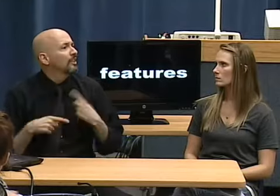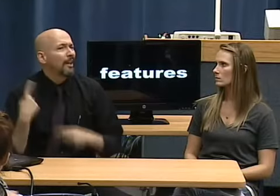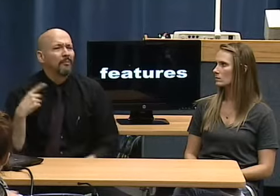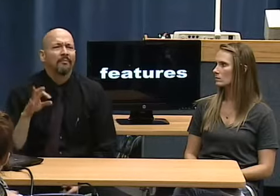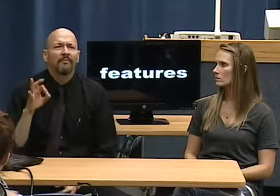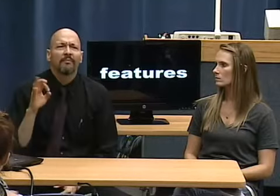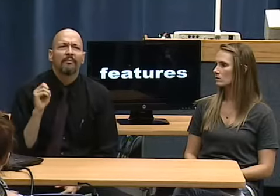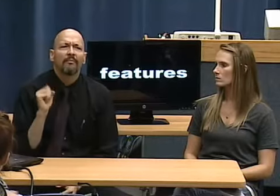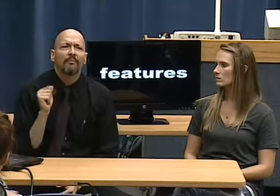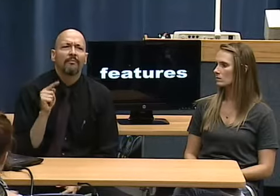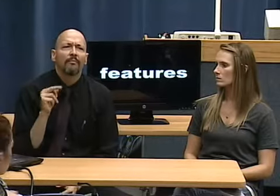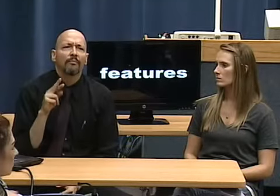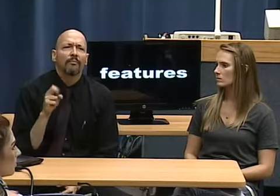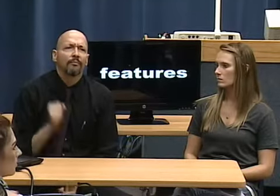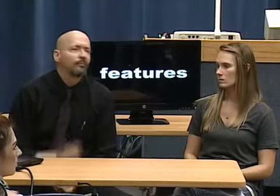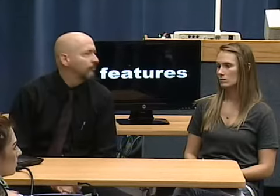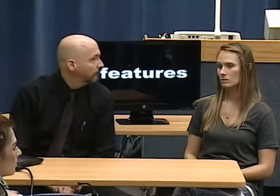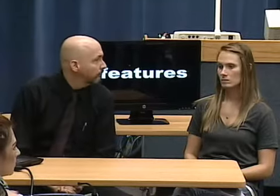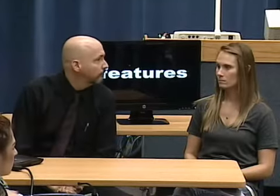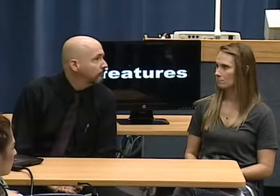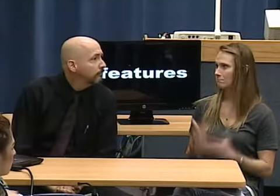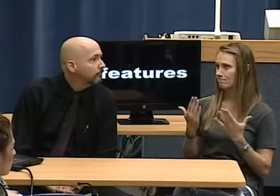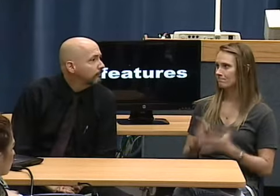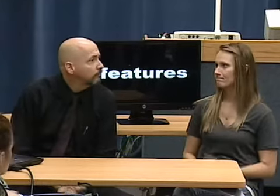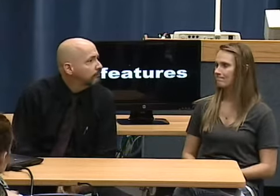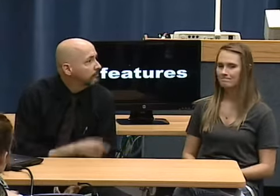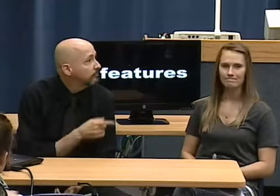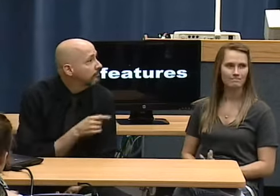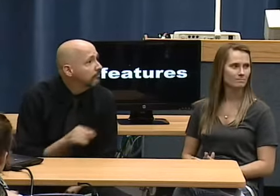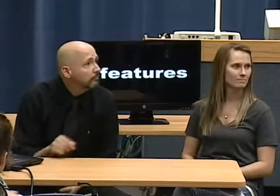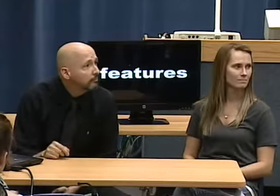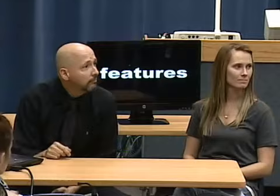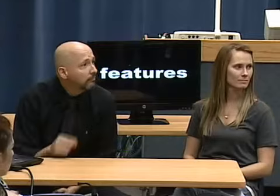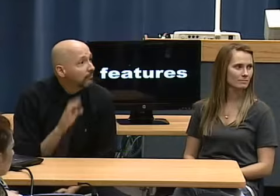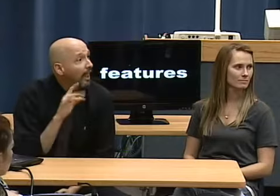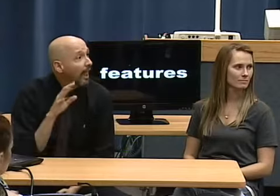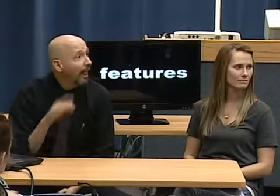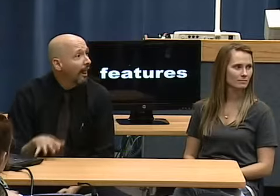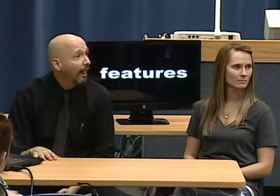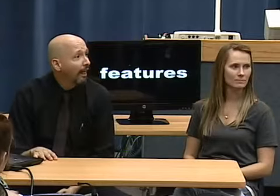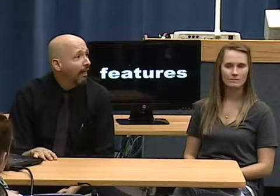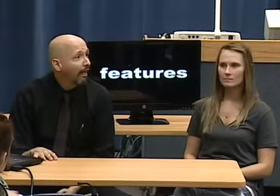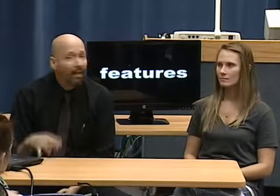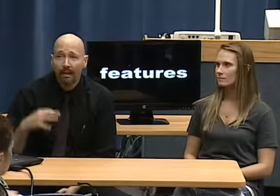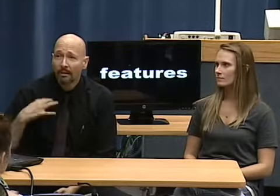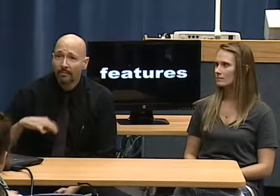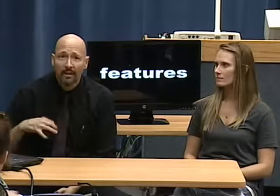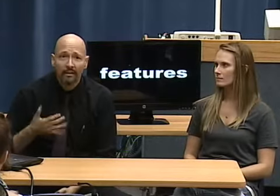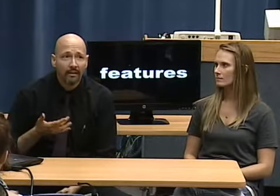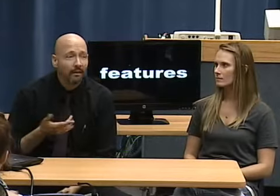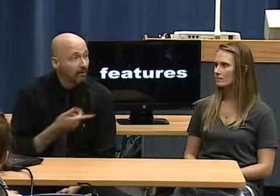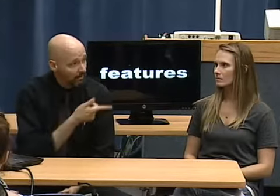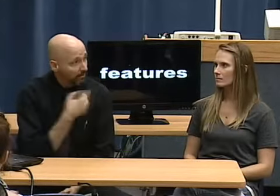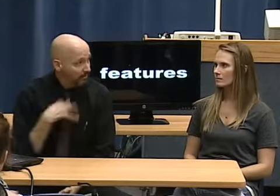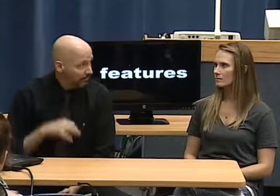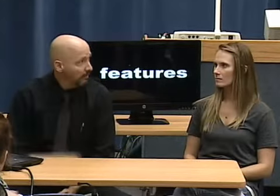What's the sign for F-E-A-T-U-R-E-S? I don't know. Fingerspell it? Benefits? You say "benefits."